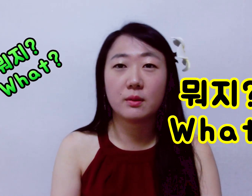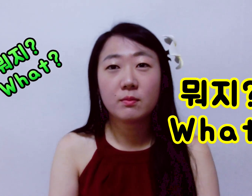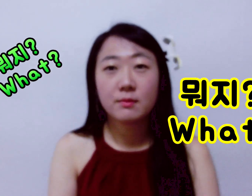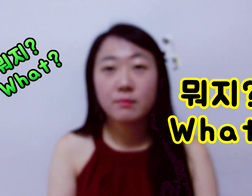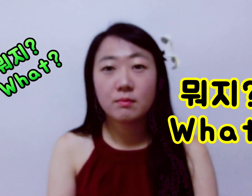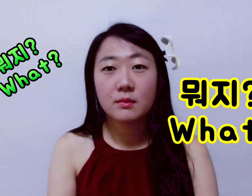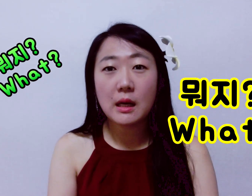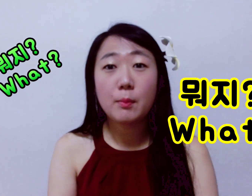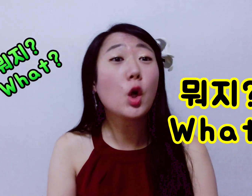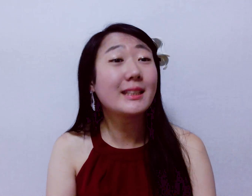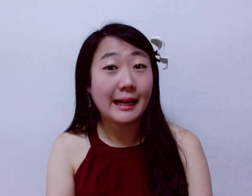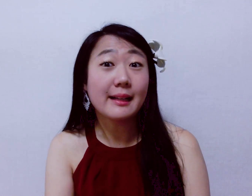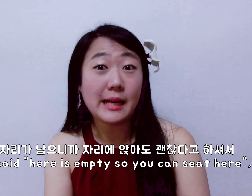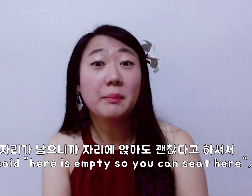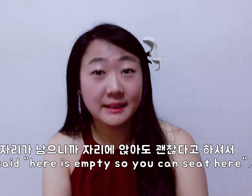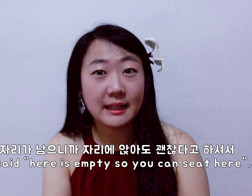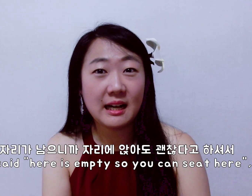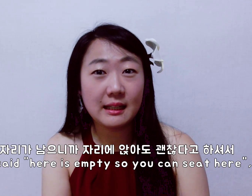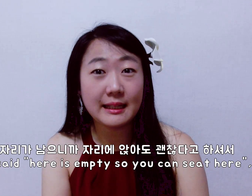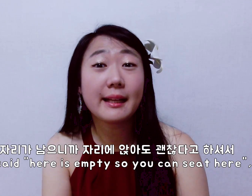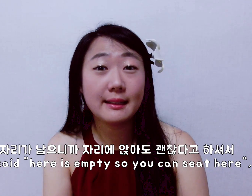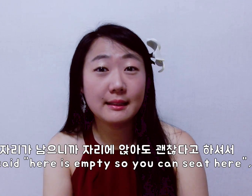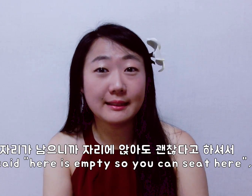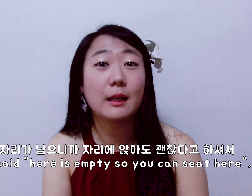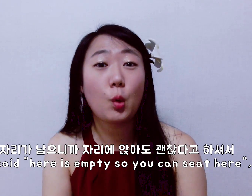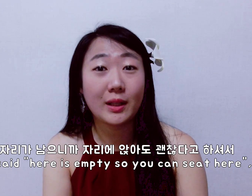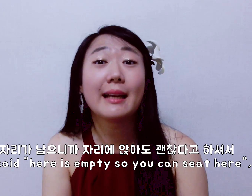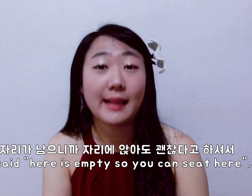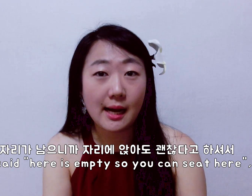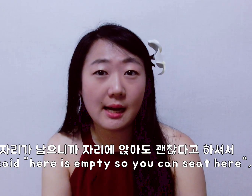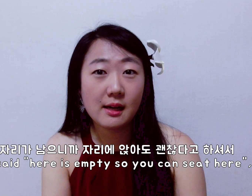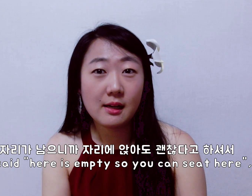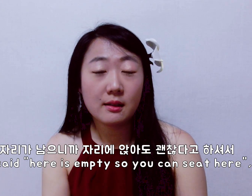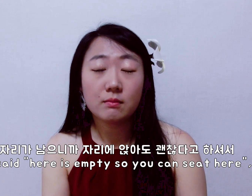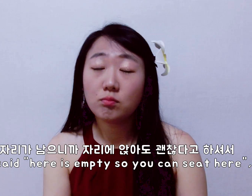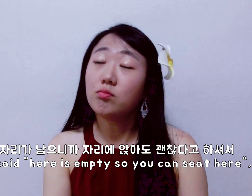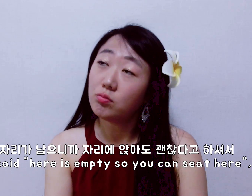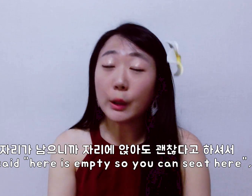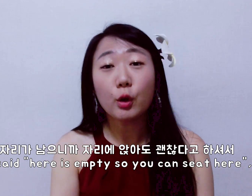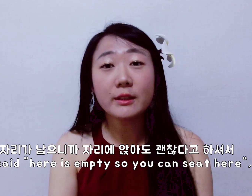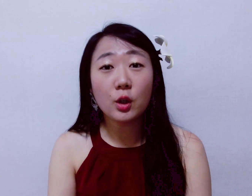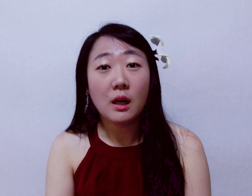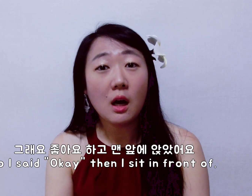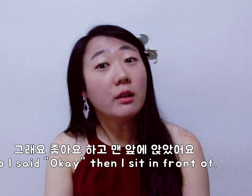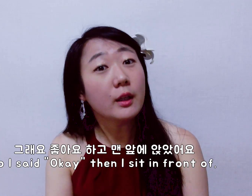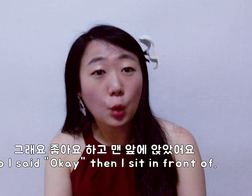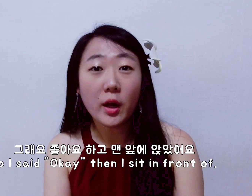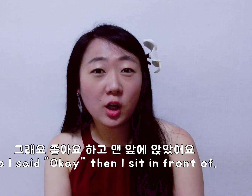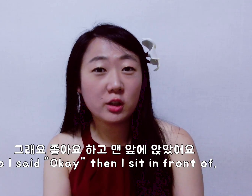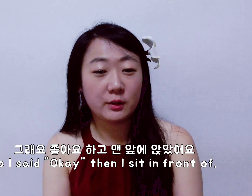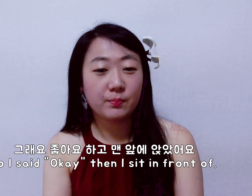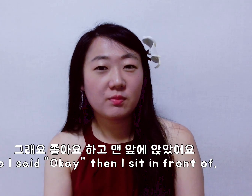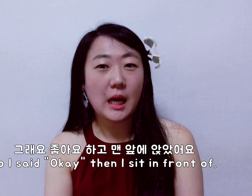뭐지 ? 뭐지 했는데what i thought what happen여기 자리가 남으니까 자리에 앉아도 괜찮다고 하셔서staff said is empty so you can seat 그래요 좋아요